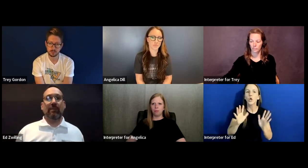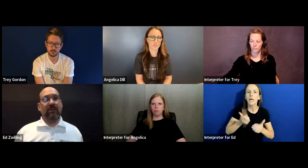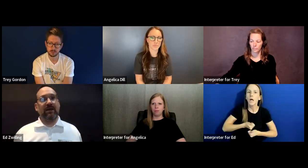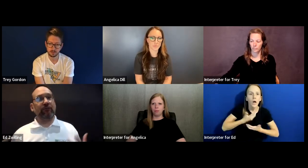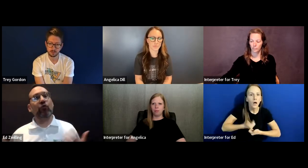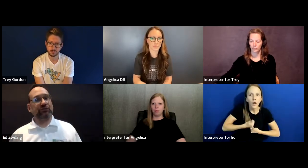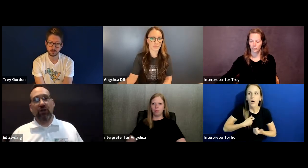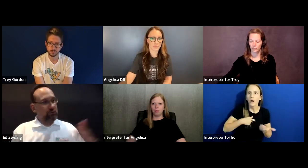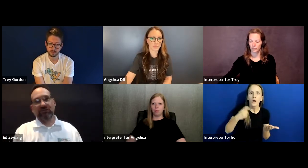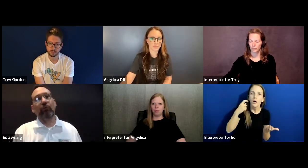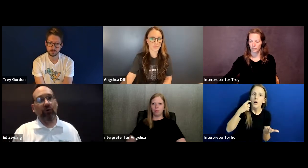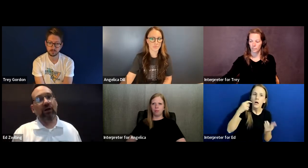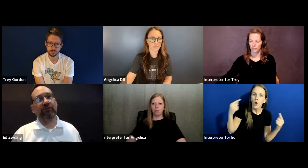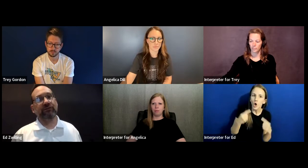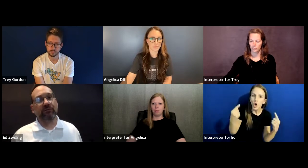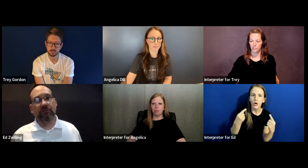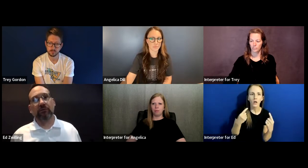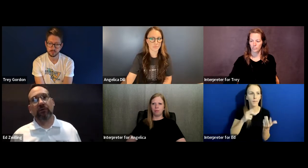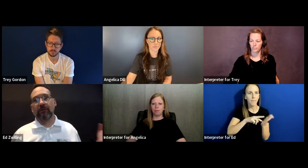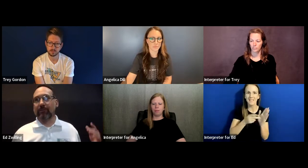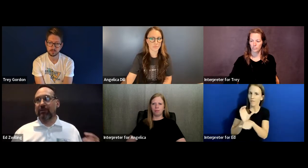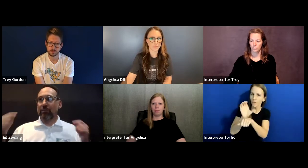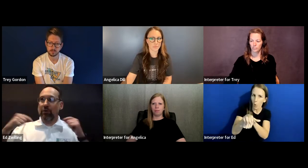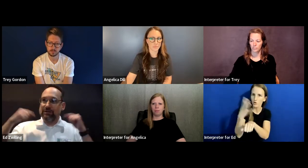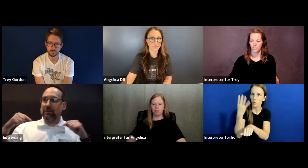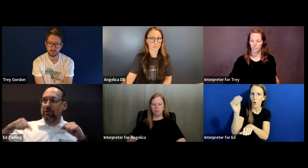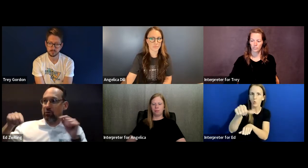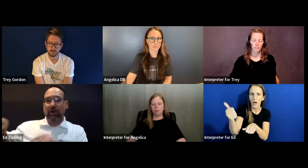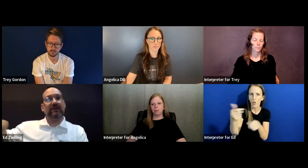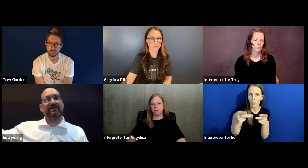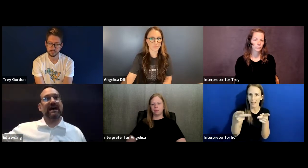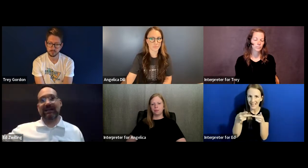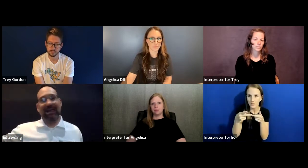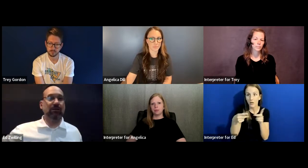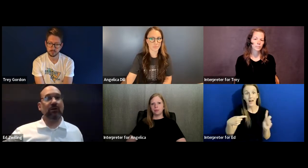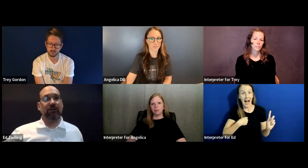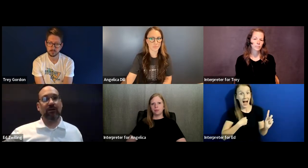and they are forced to go somewhere else the person who witnessed that can't do anything